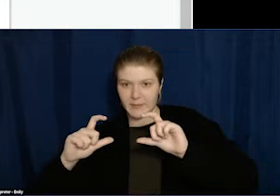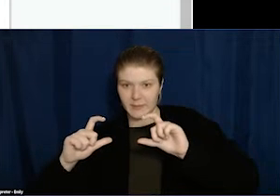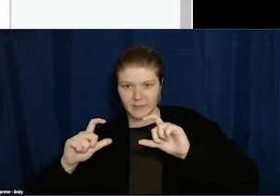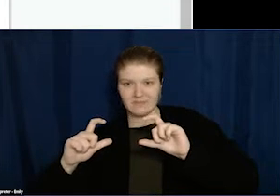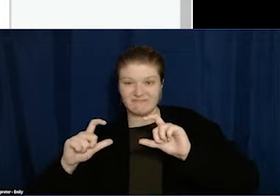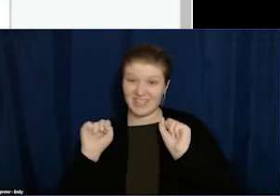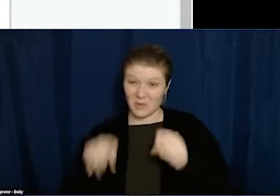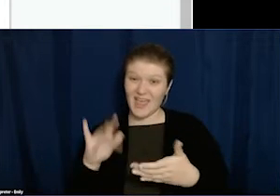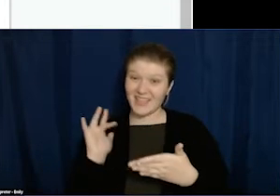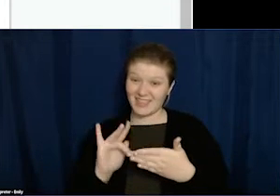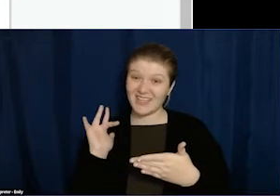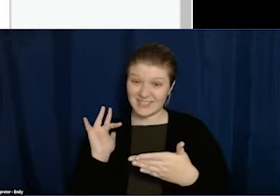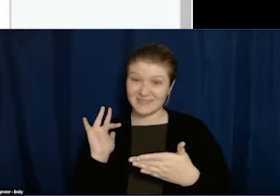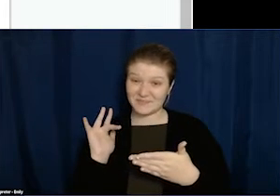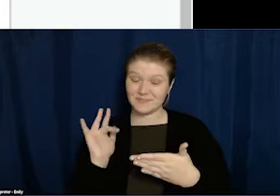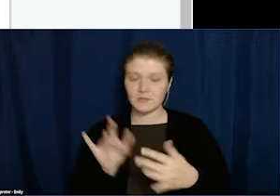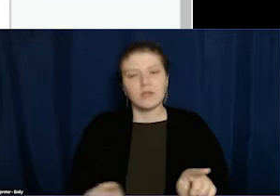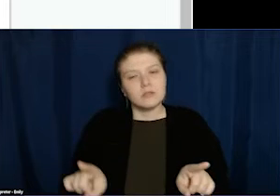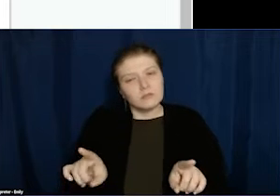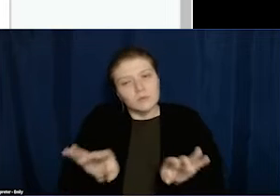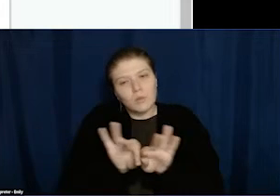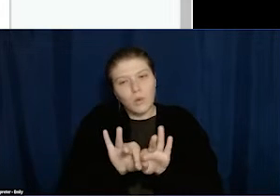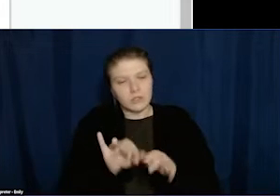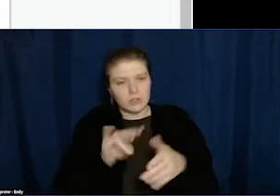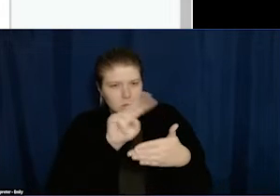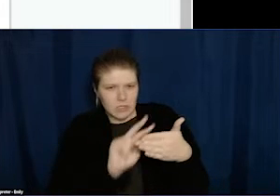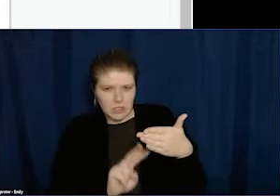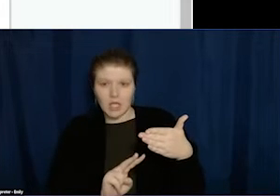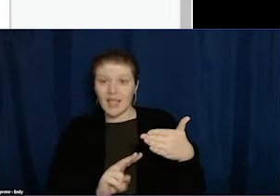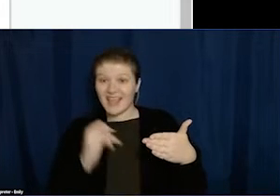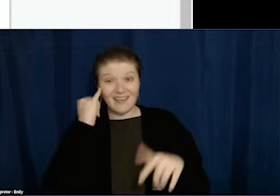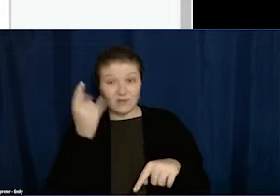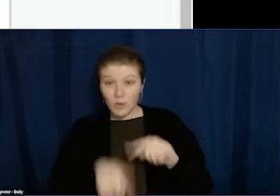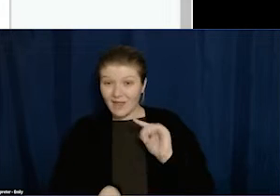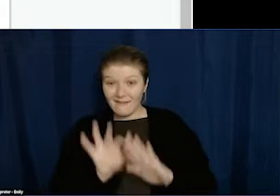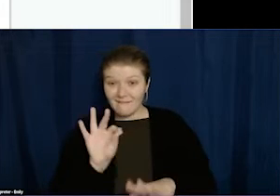If you're getting this error and you can't find it, please call IT Help Central. We can tell you which page it is on.